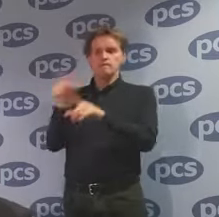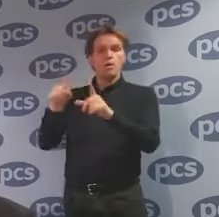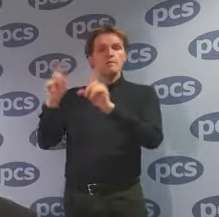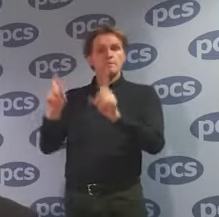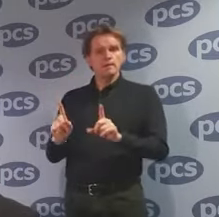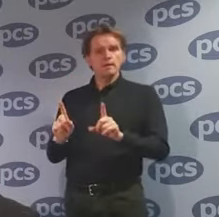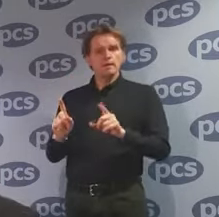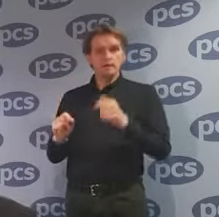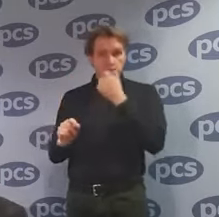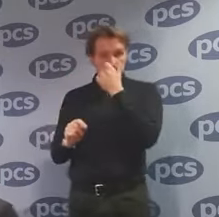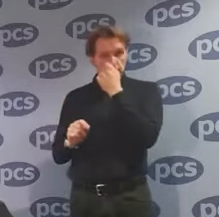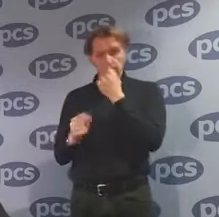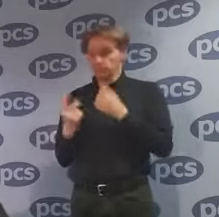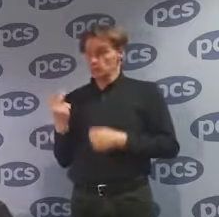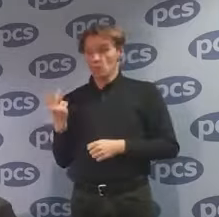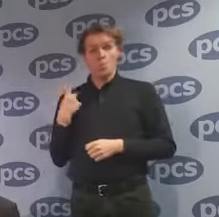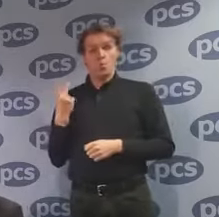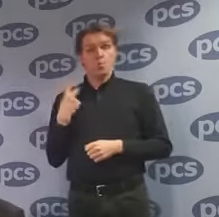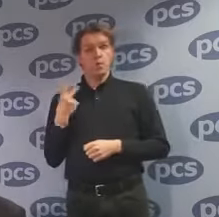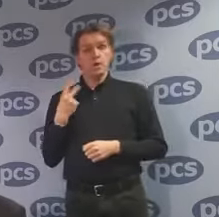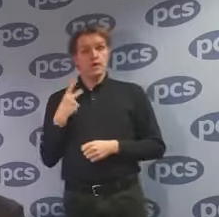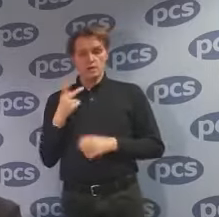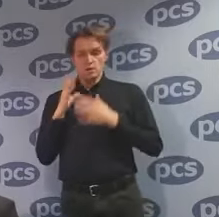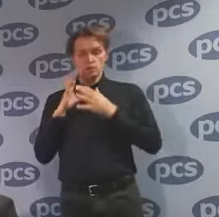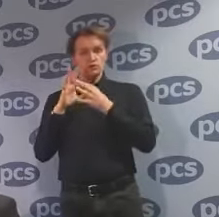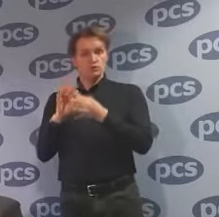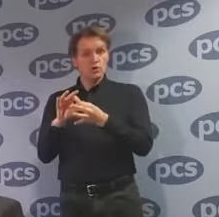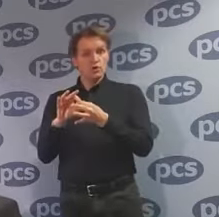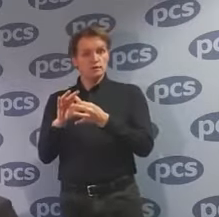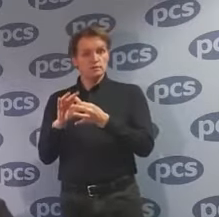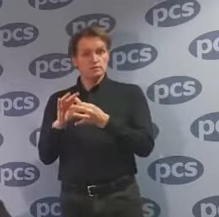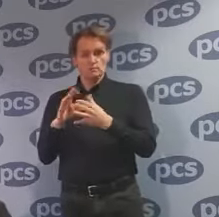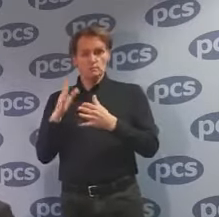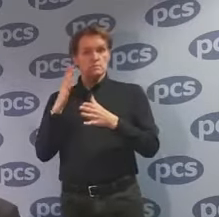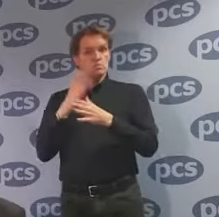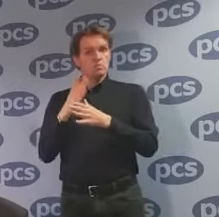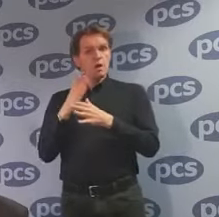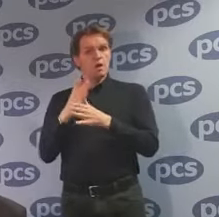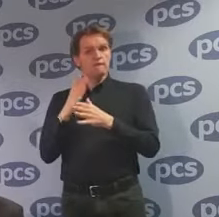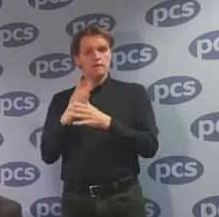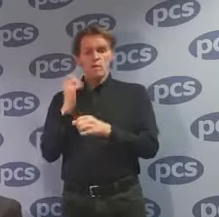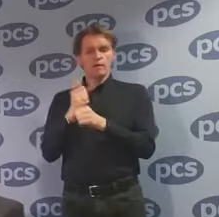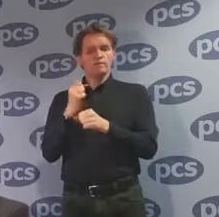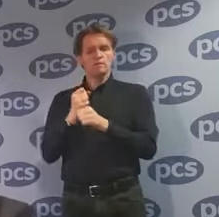I don't know if we can reveal this but in the early 1980s and when